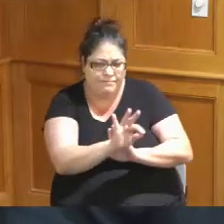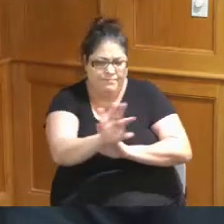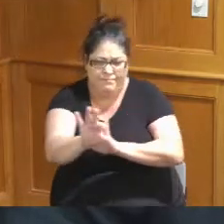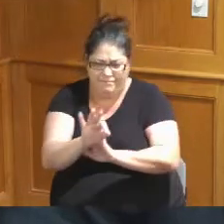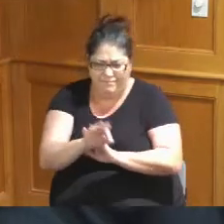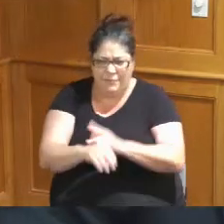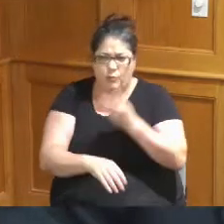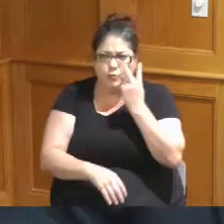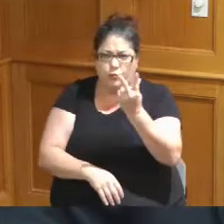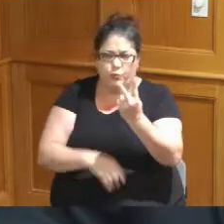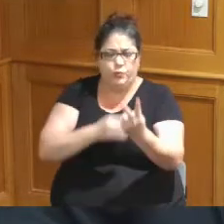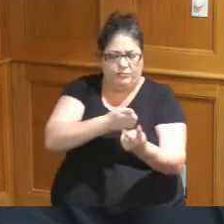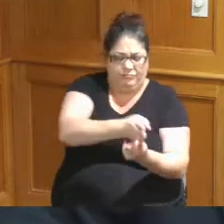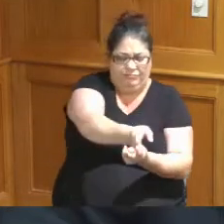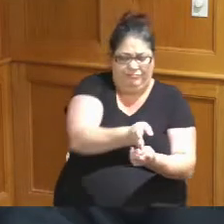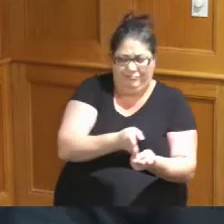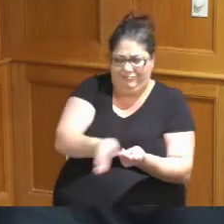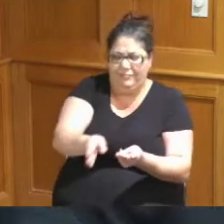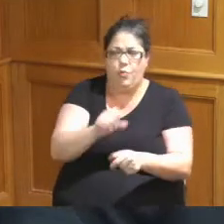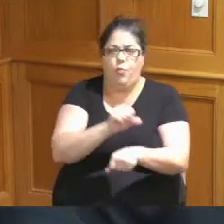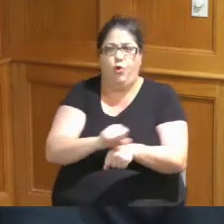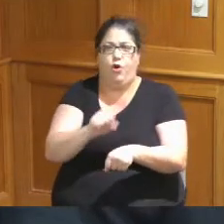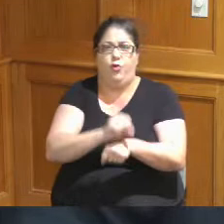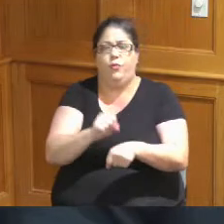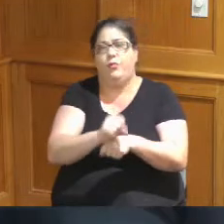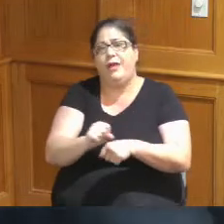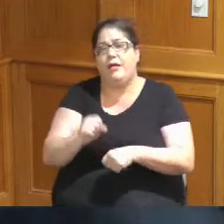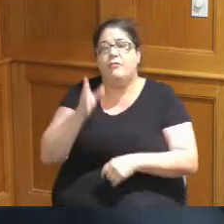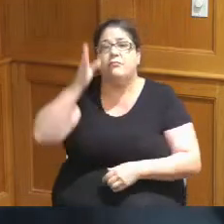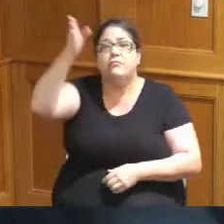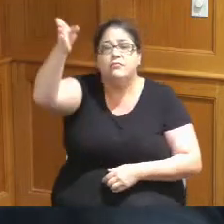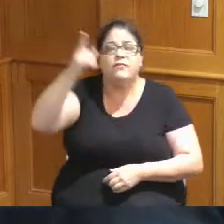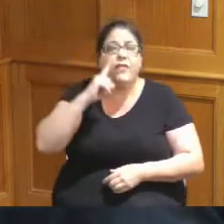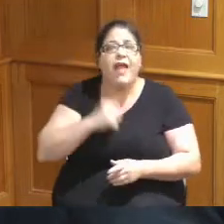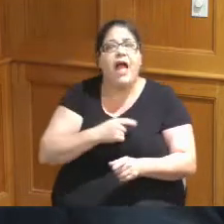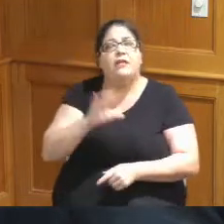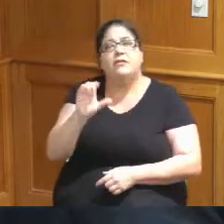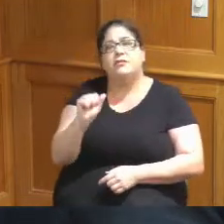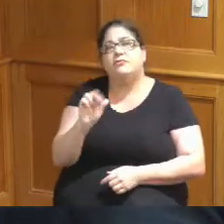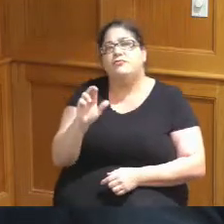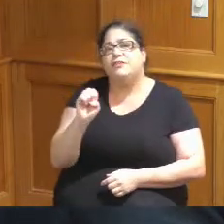really needed an injection of resource so that we can push those careers forward in Hamilton